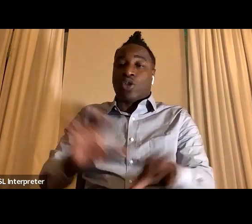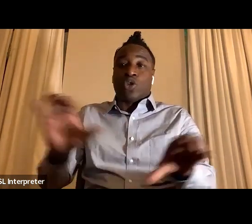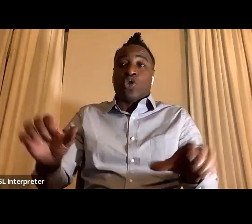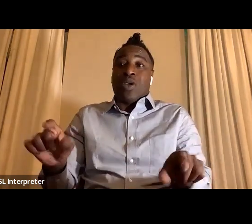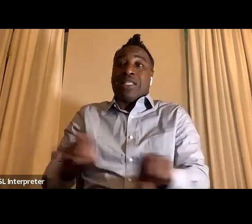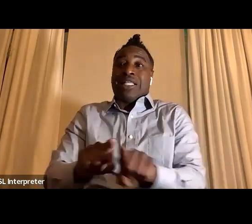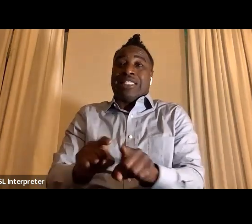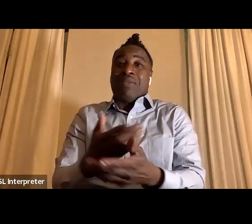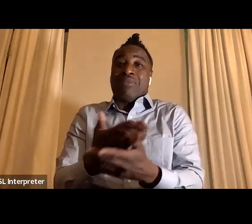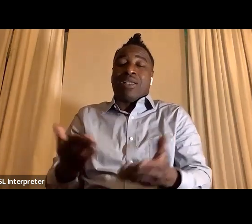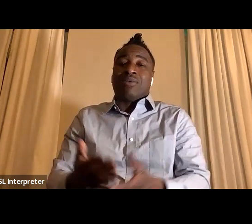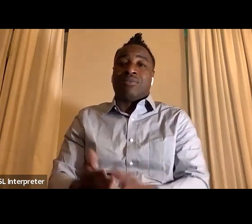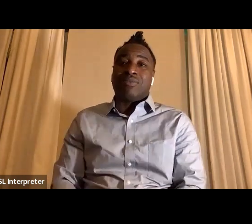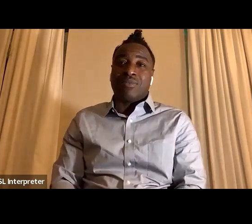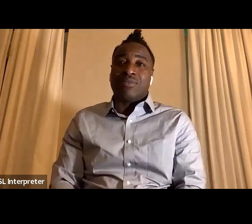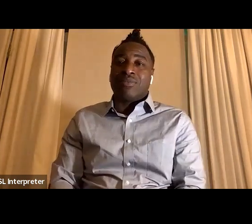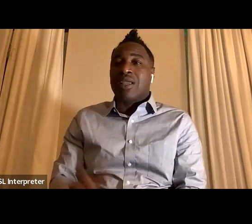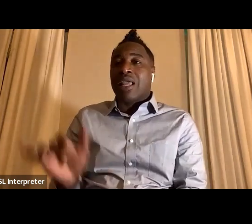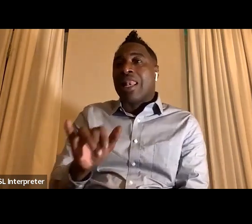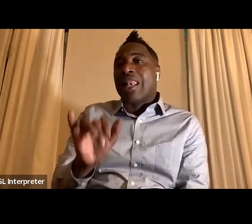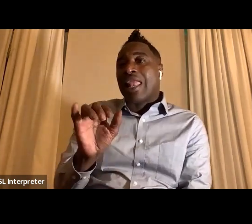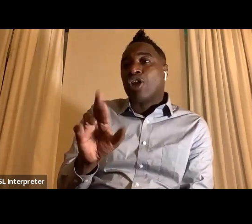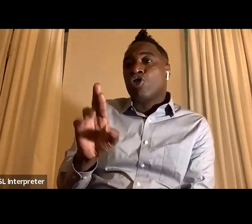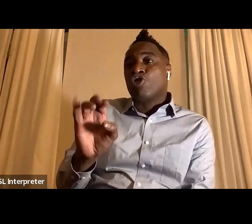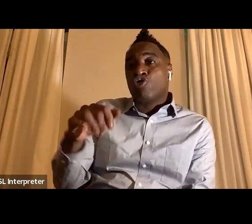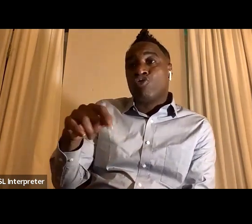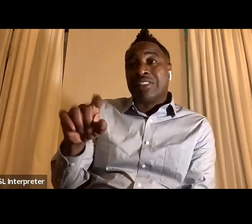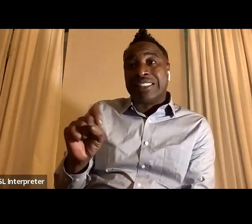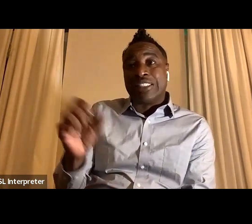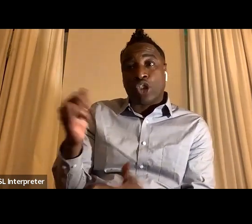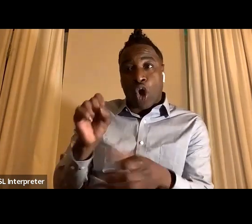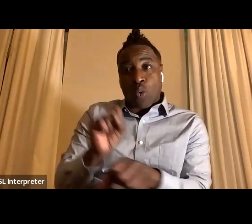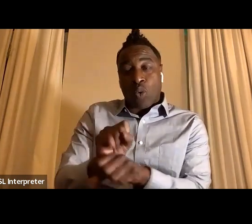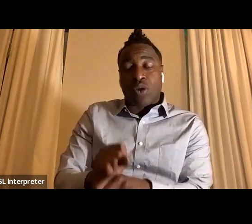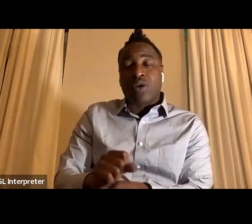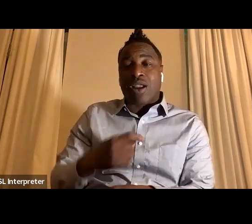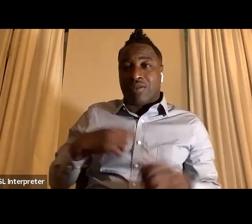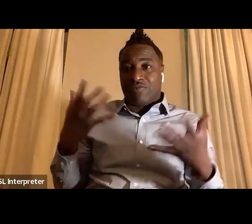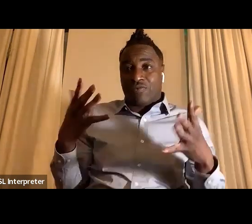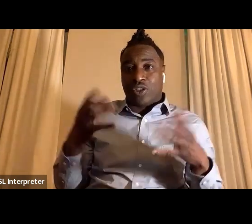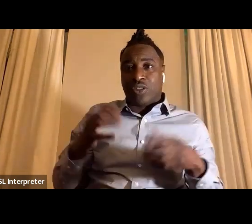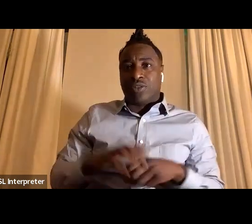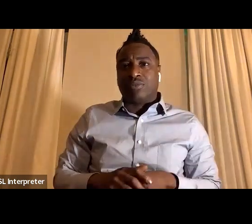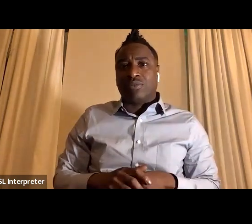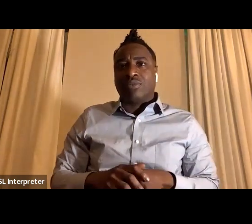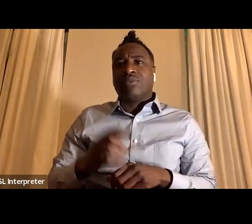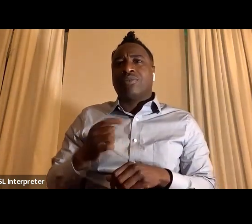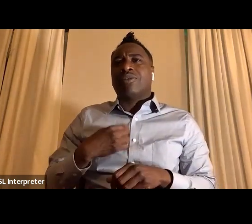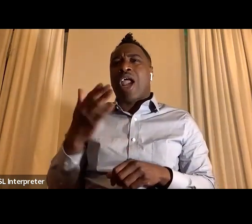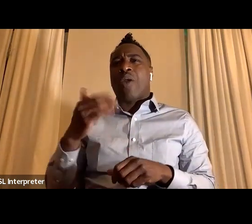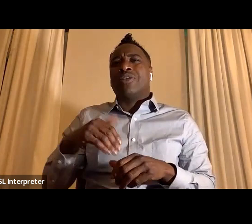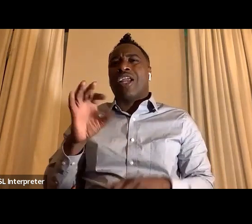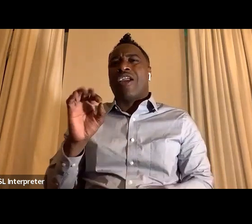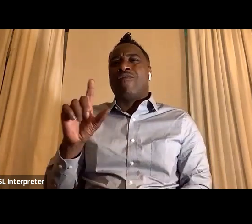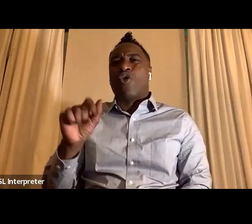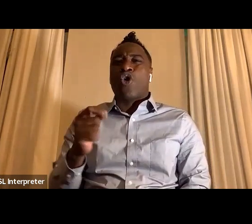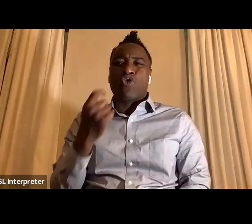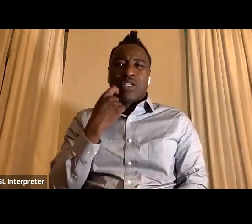you know, like the receipts or, you know, I was in, I was in Florida, out of Florida, and